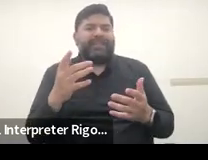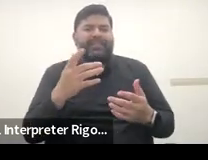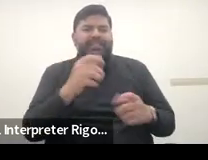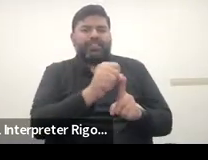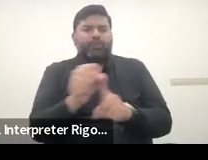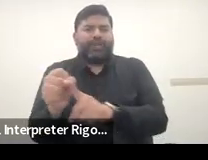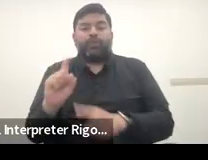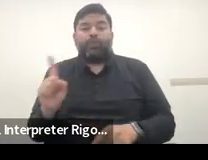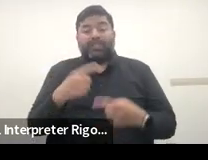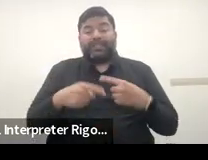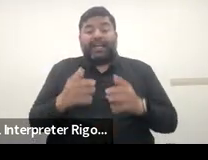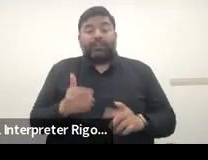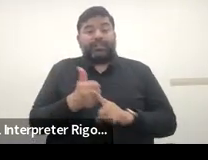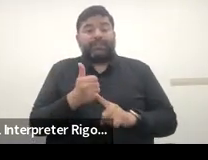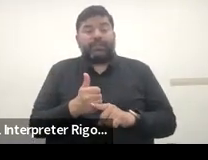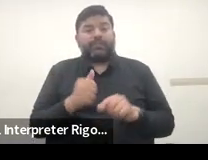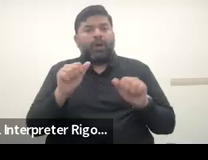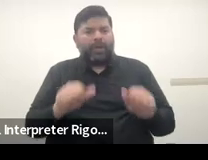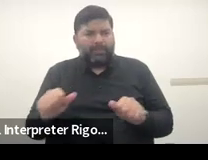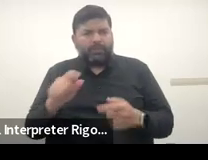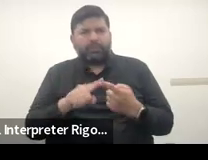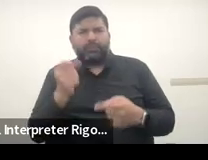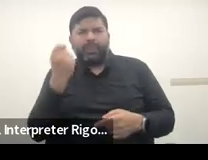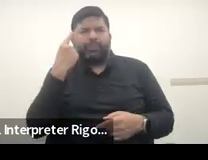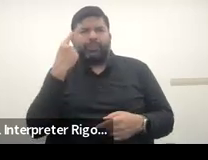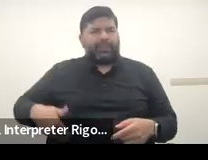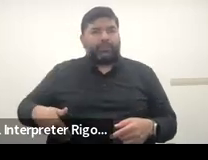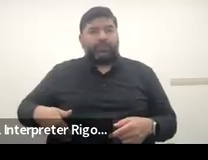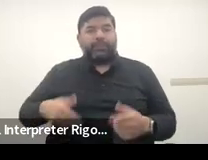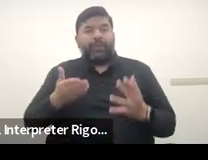are able to understand intuitively through compositionality